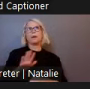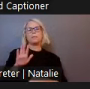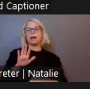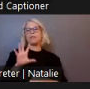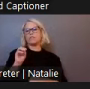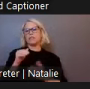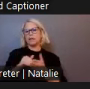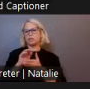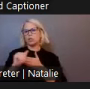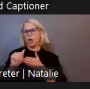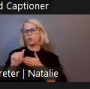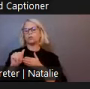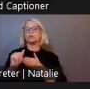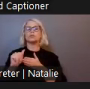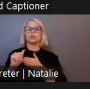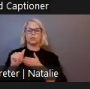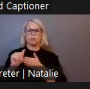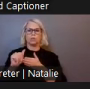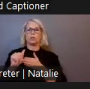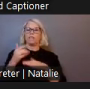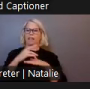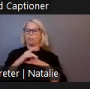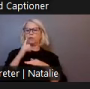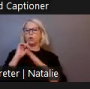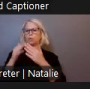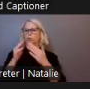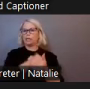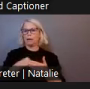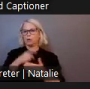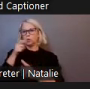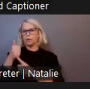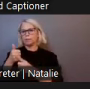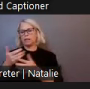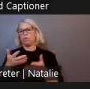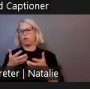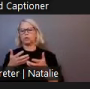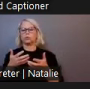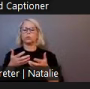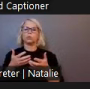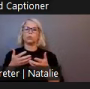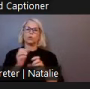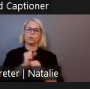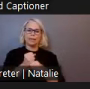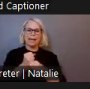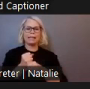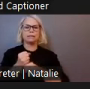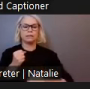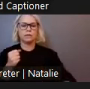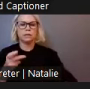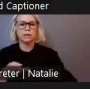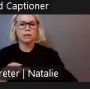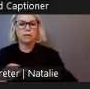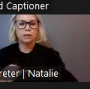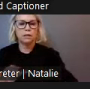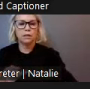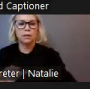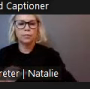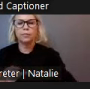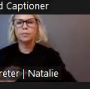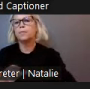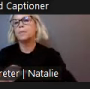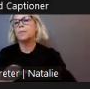sharing aspect has been huge for us for the last few years, in making sure that we collaborate